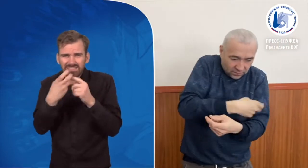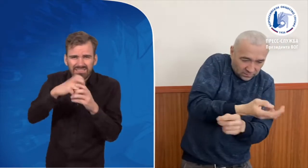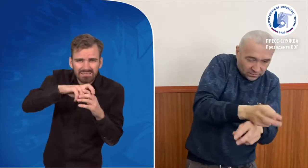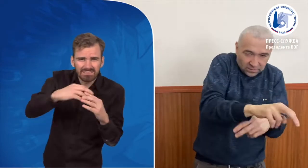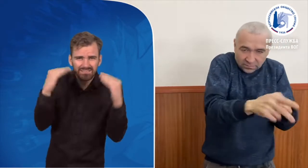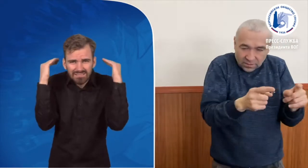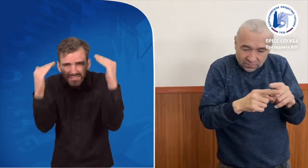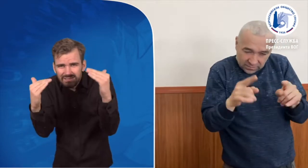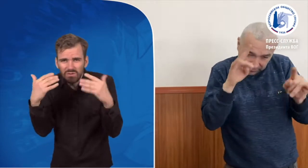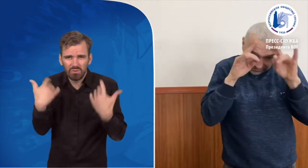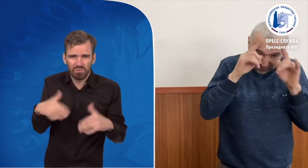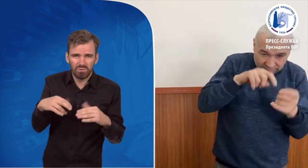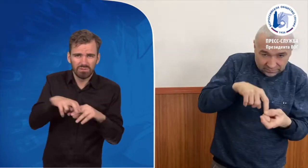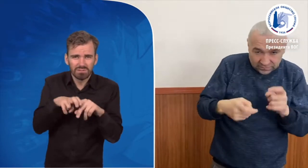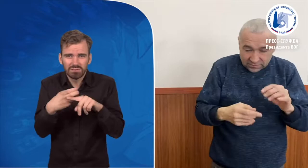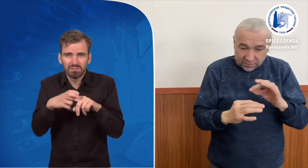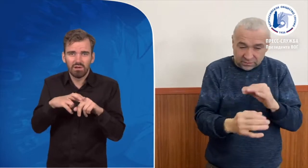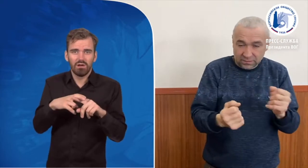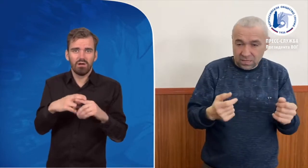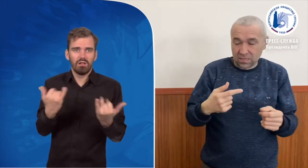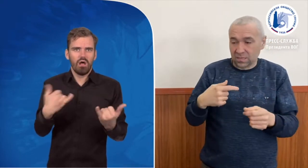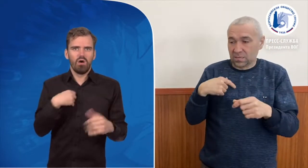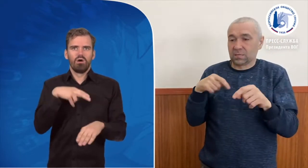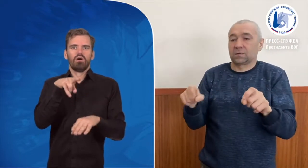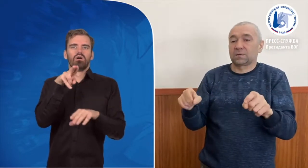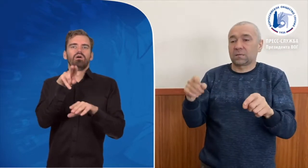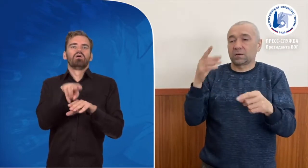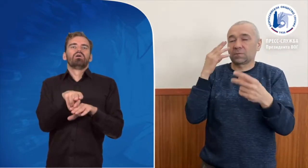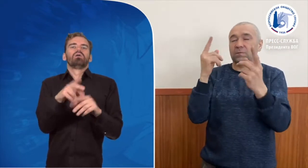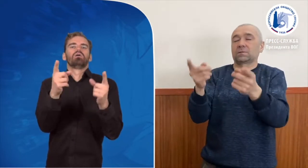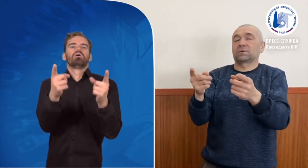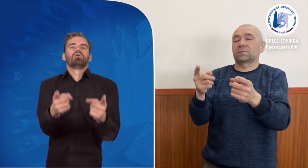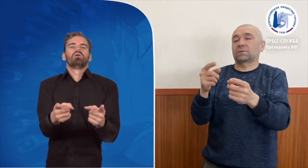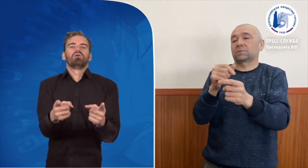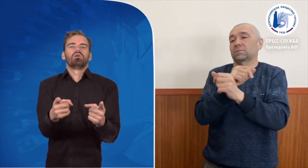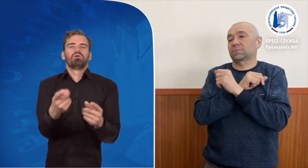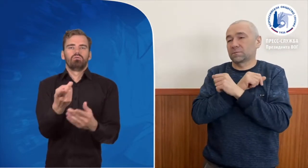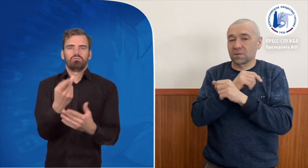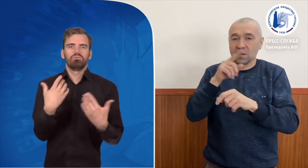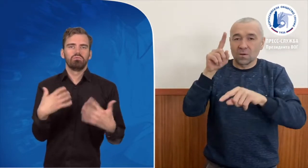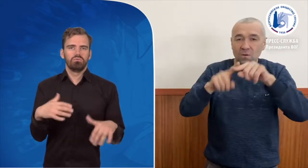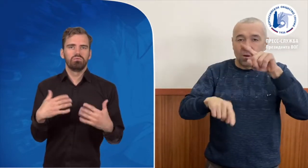we slept on what we had, on sheets, on hard floor, laying down from one side, then the other, then sitting we slept,